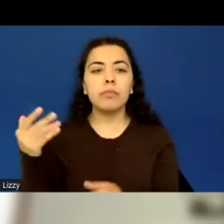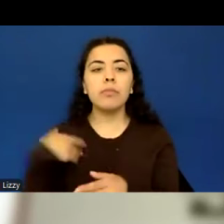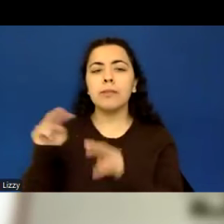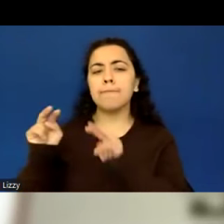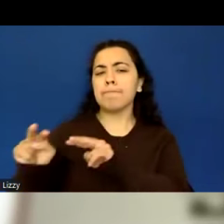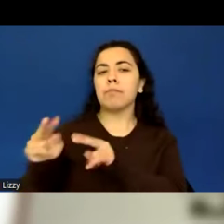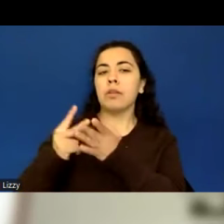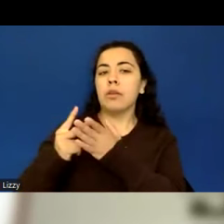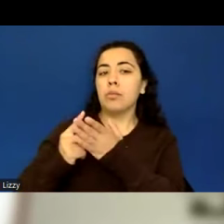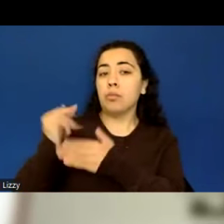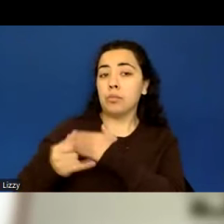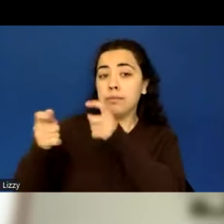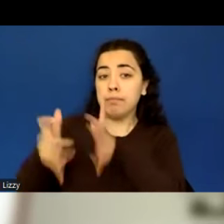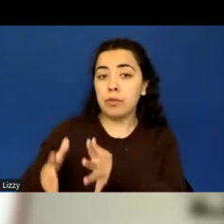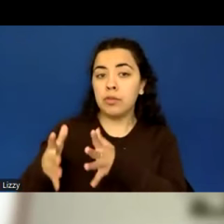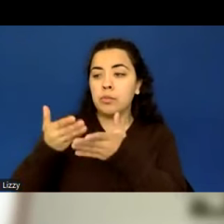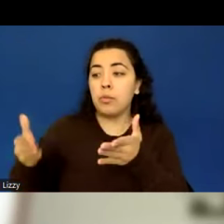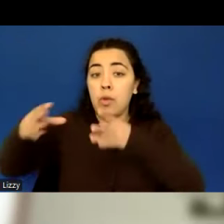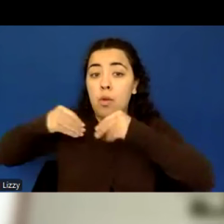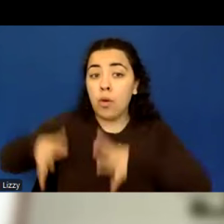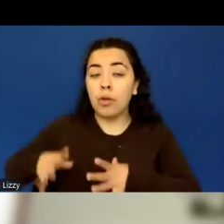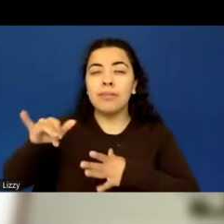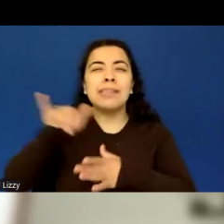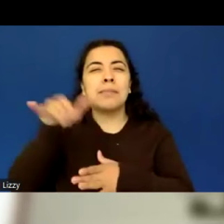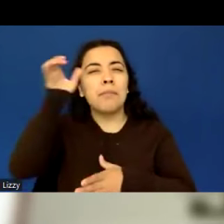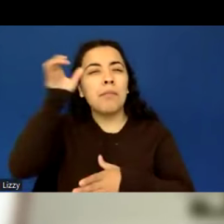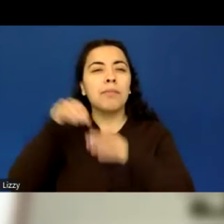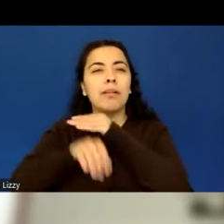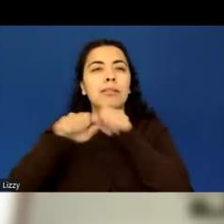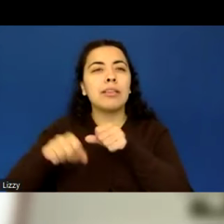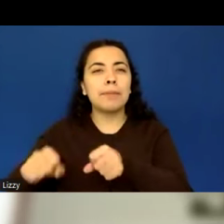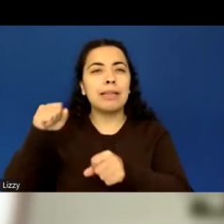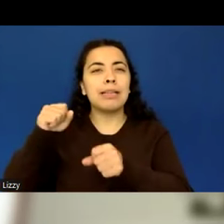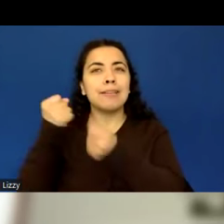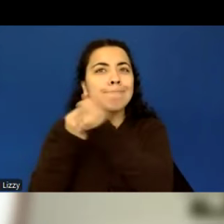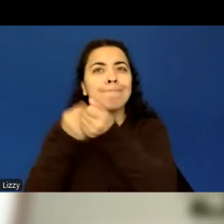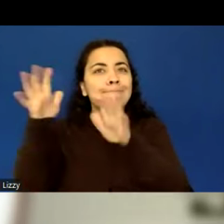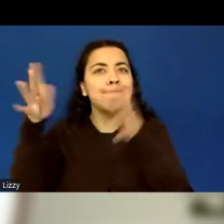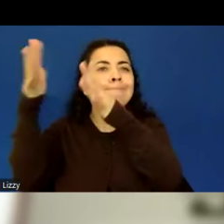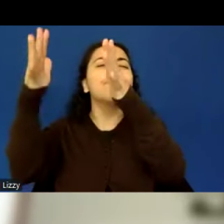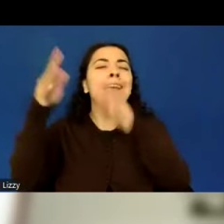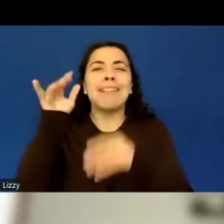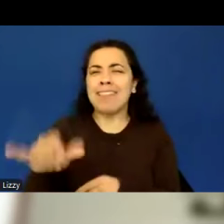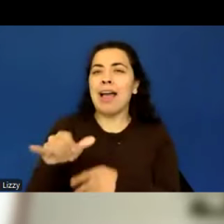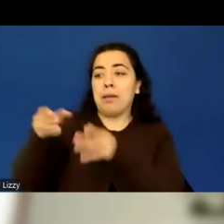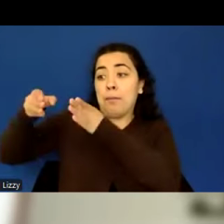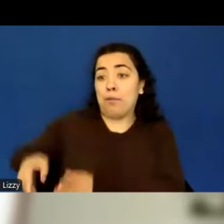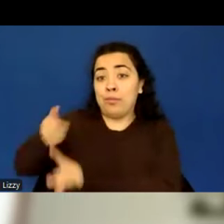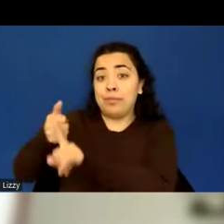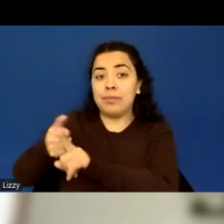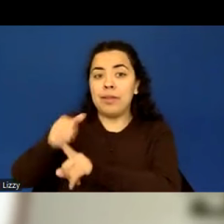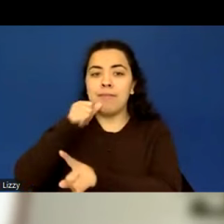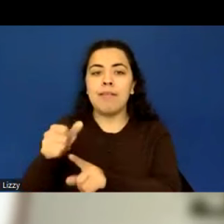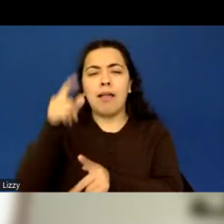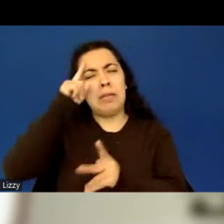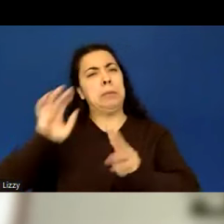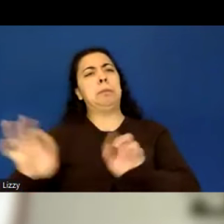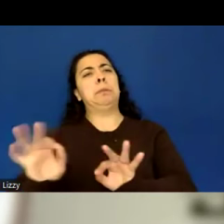an accessibility cheerleader. So, somebody that doesn't underestimate the importance of